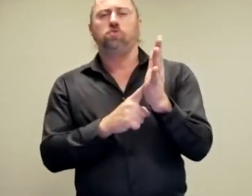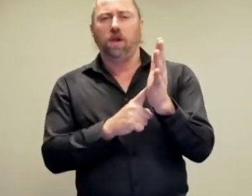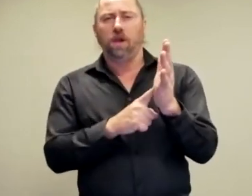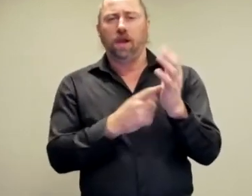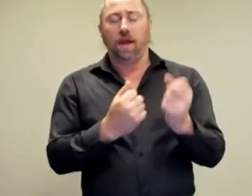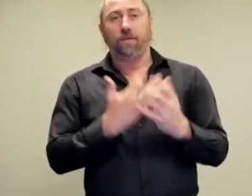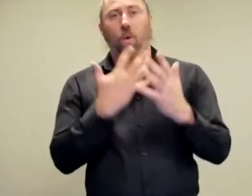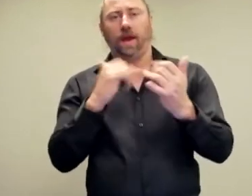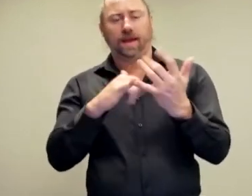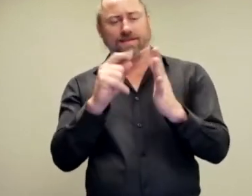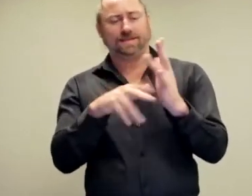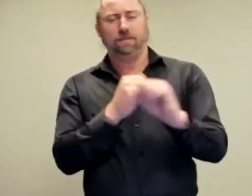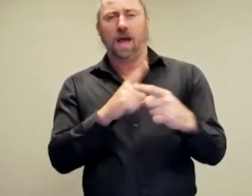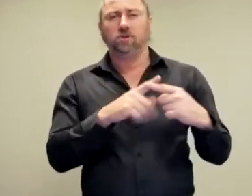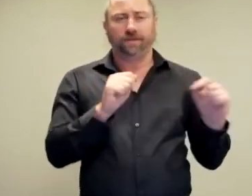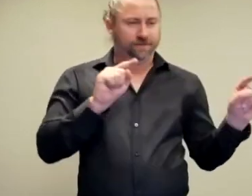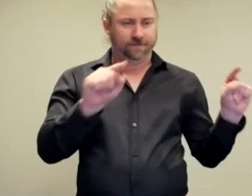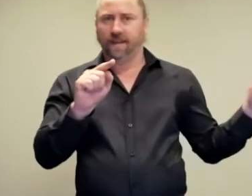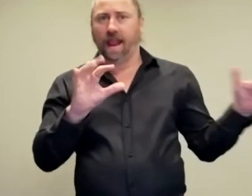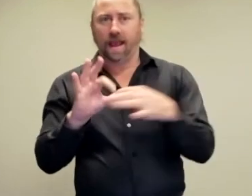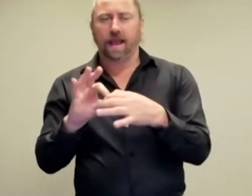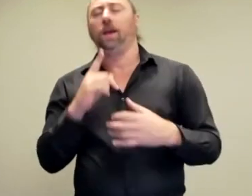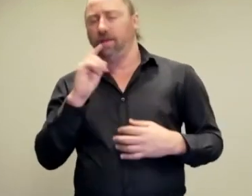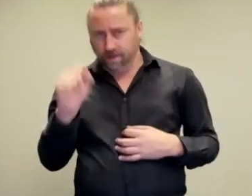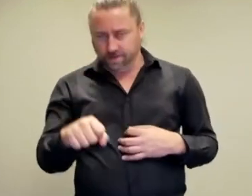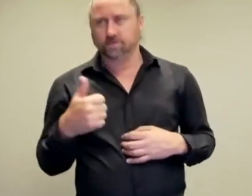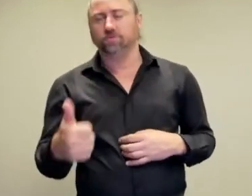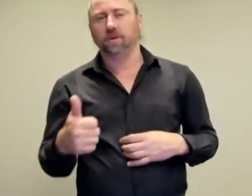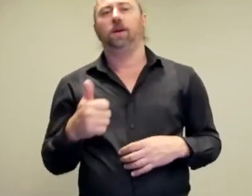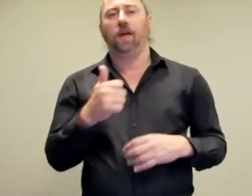more recently done. Yes. How do you think about the resonances between these small